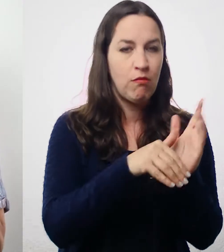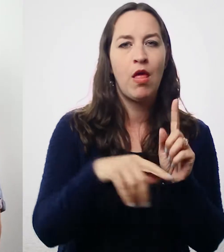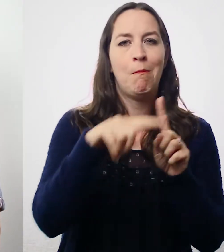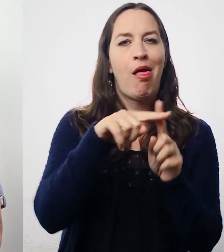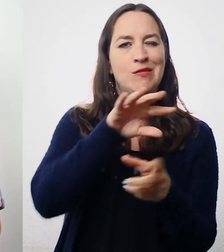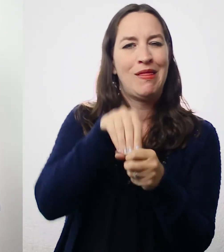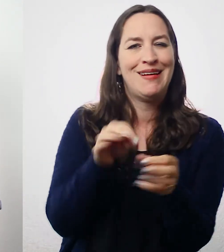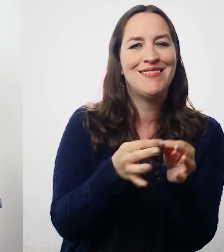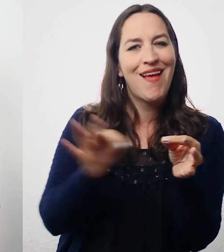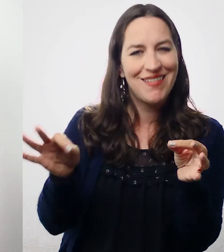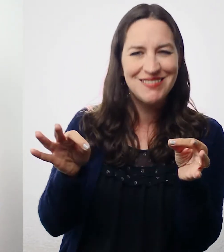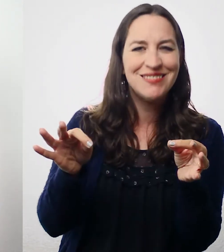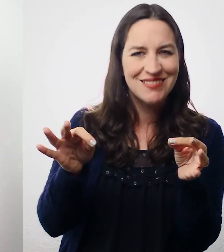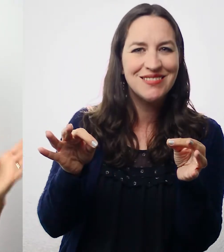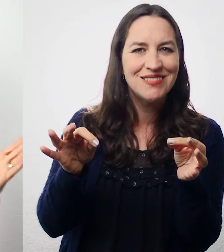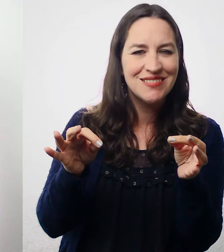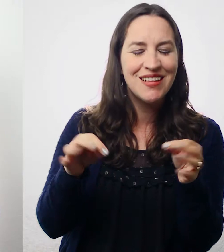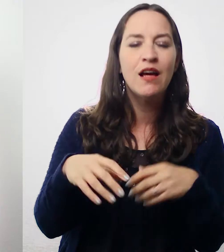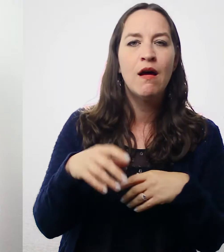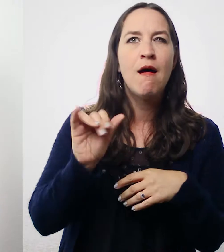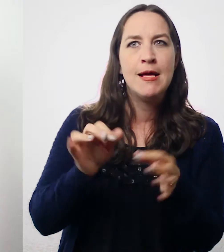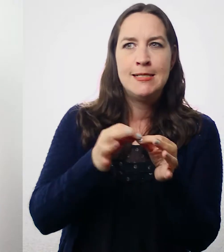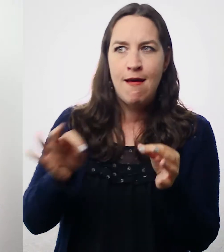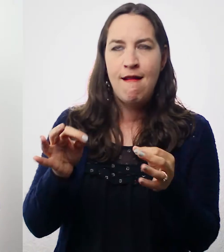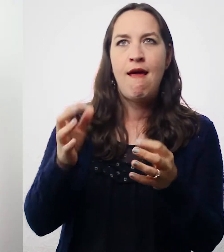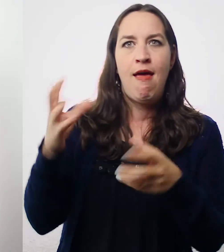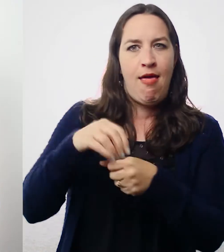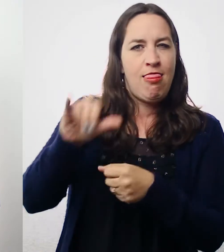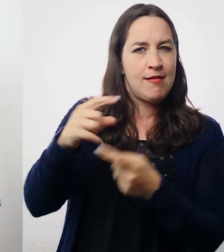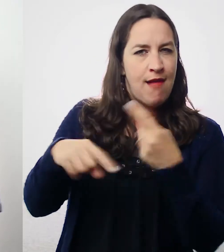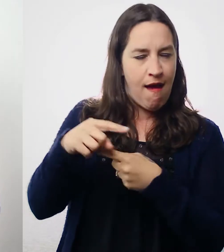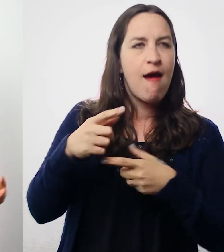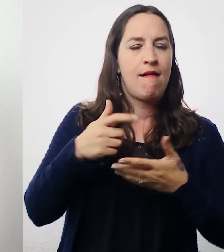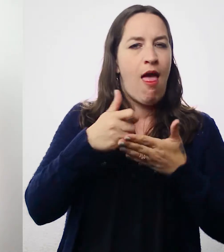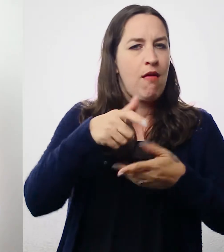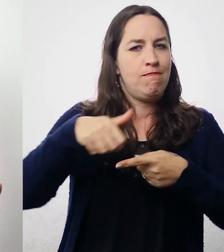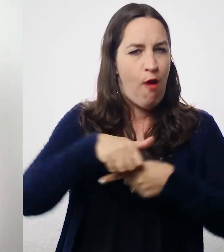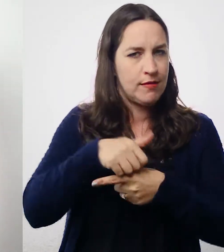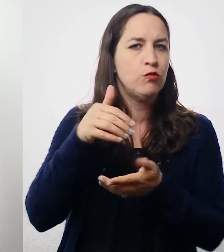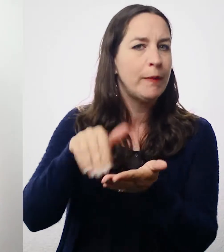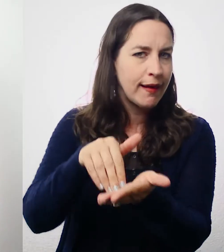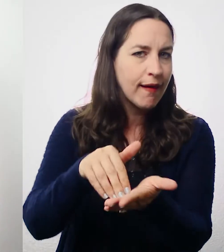that sign into those sentences and sign it so that I can practice. I don't think we think about ASL in terms of